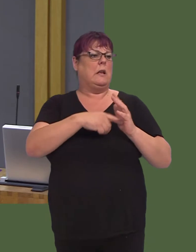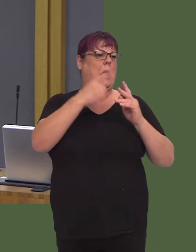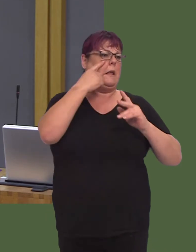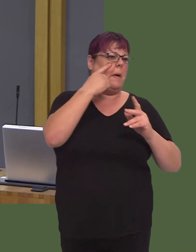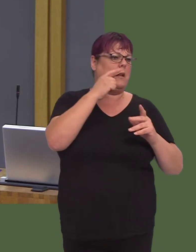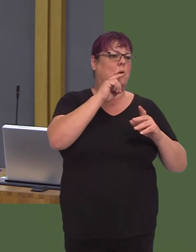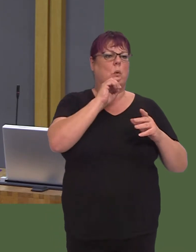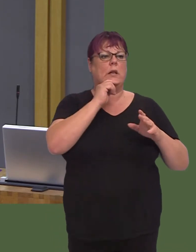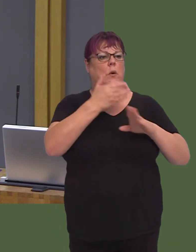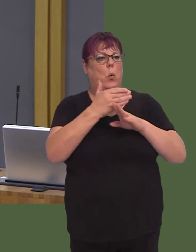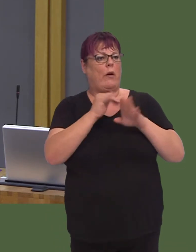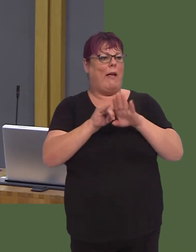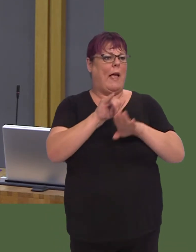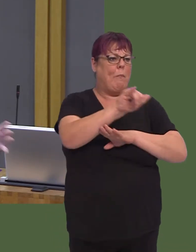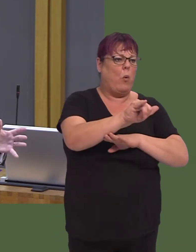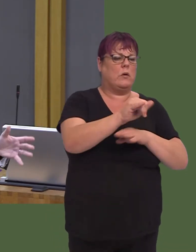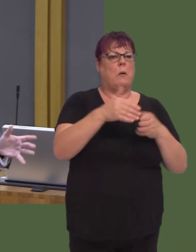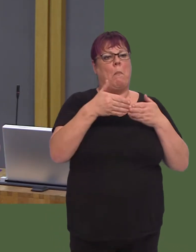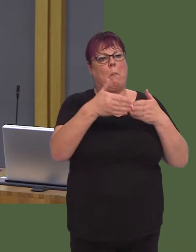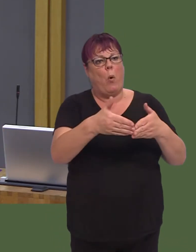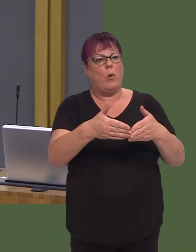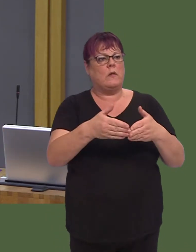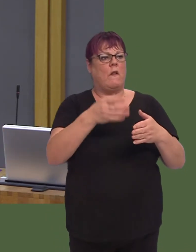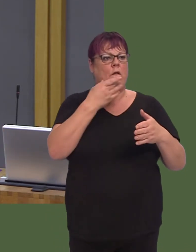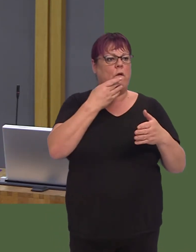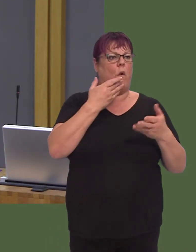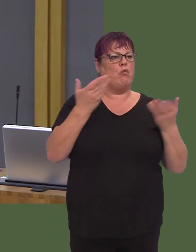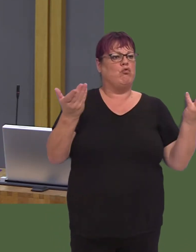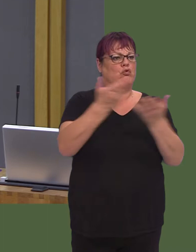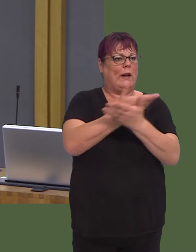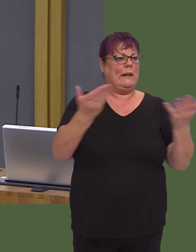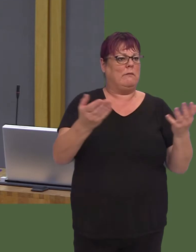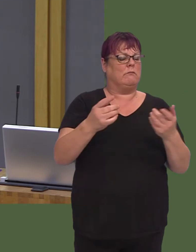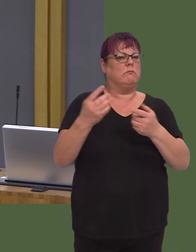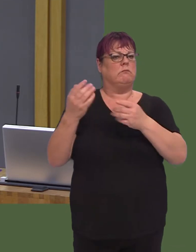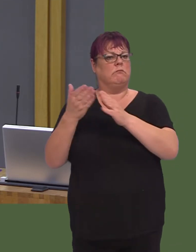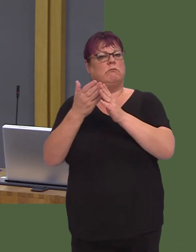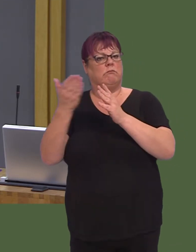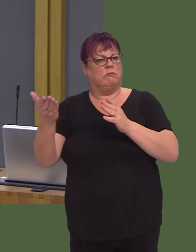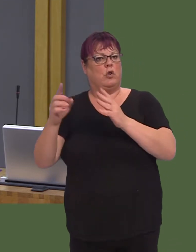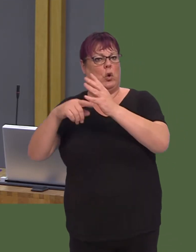would need to be employed in airports and ports to deal with trade east to west.